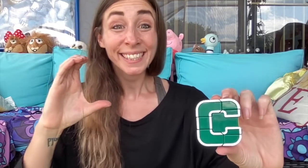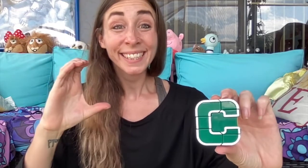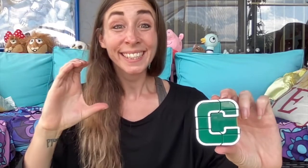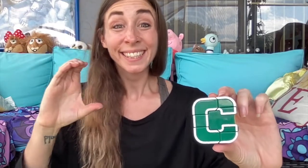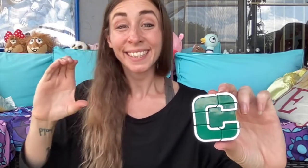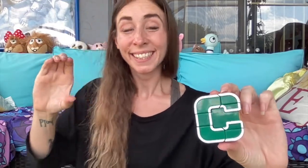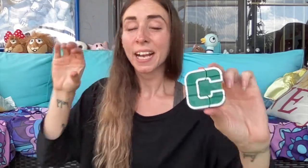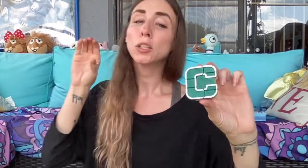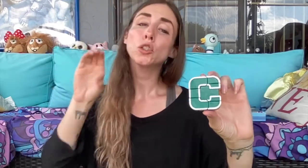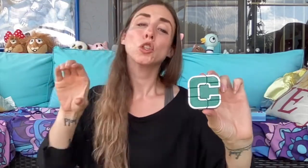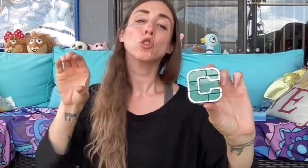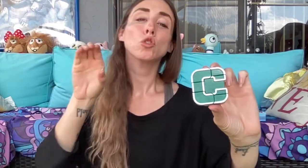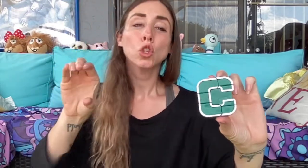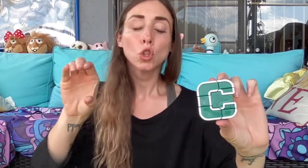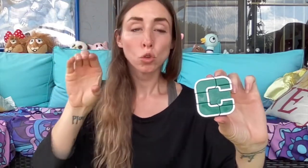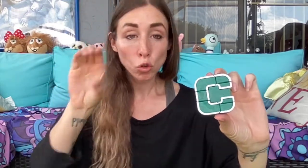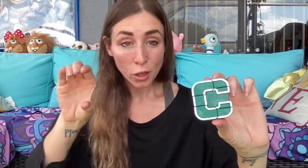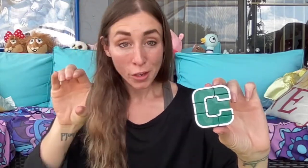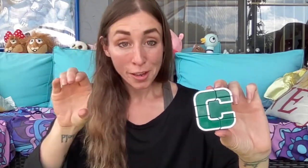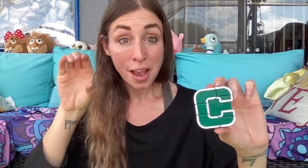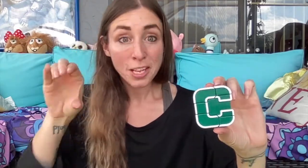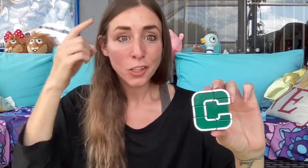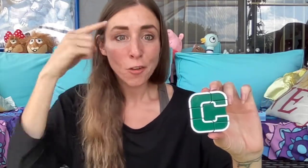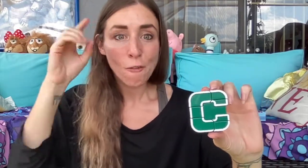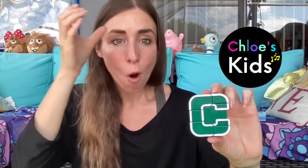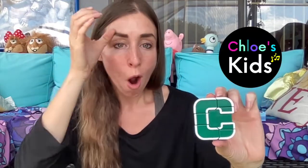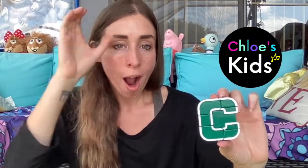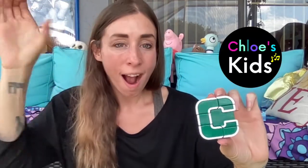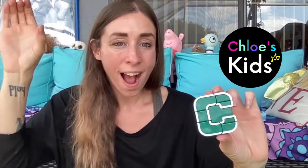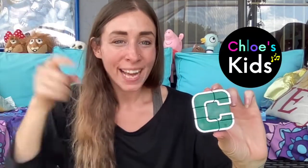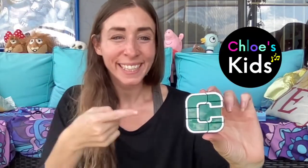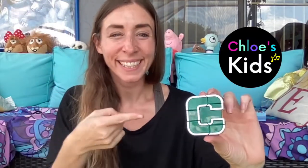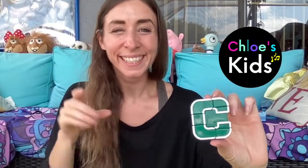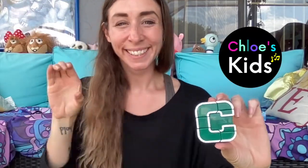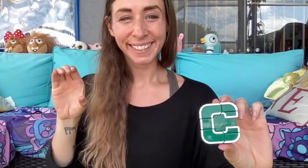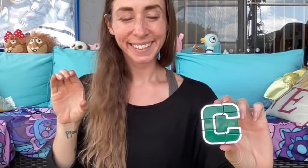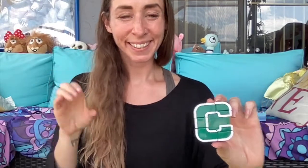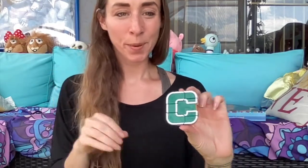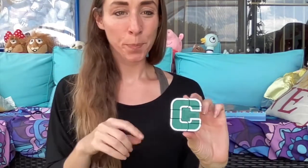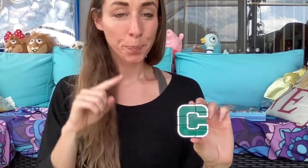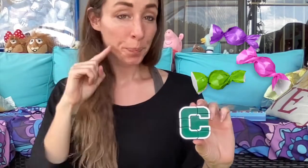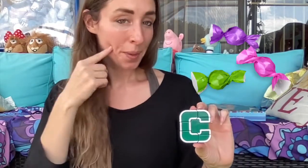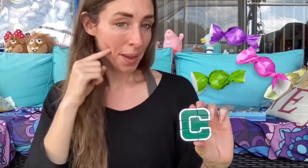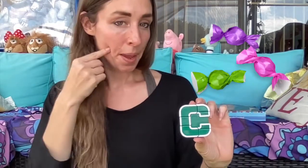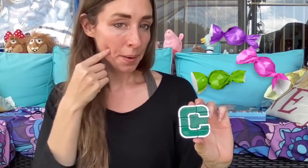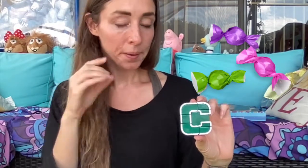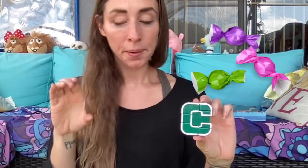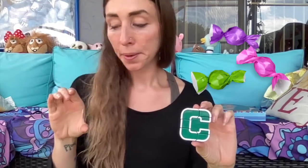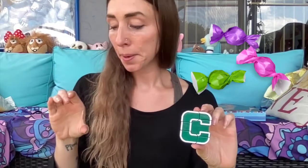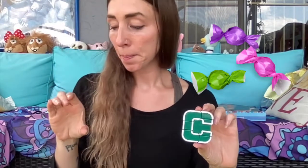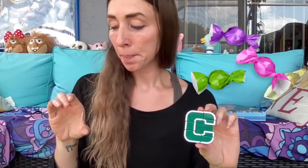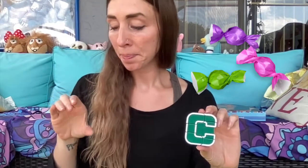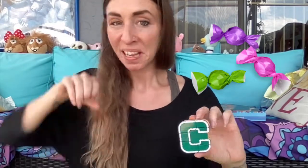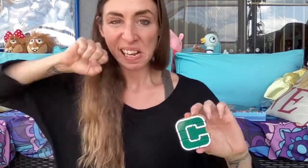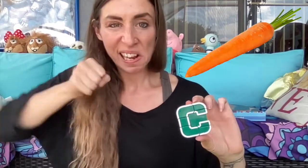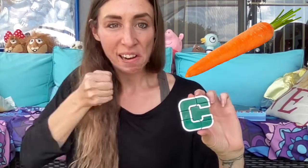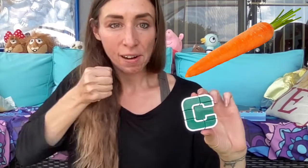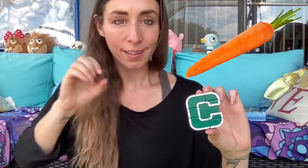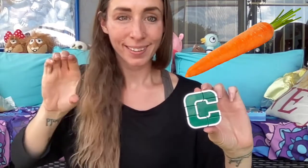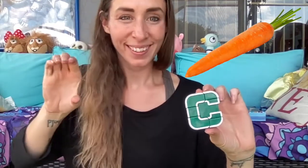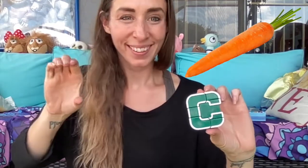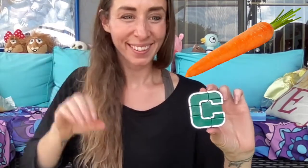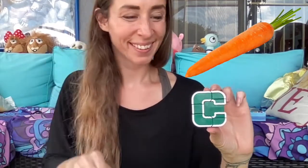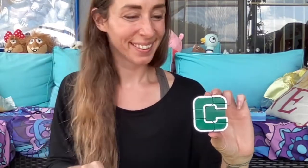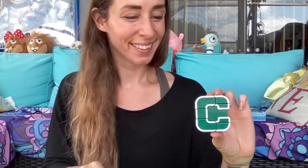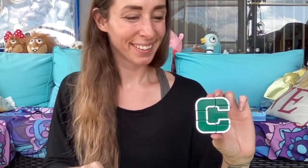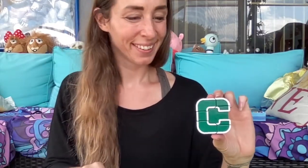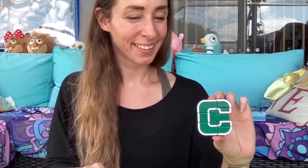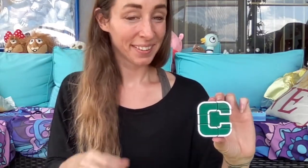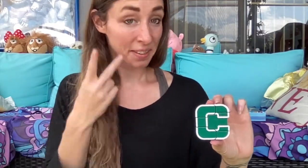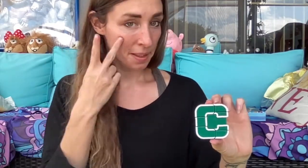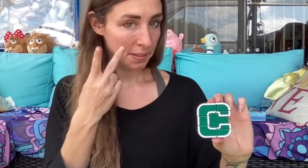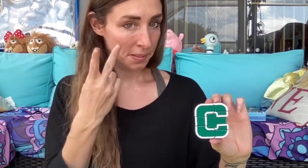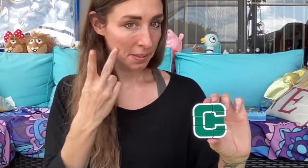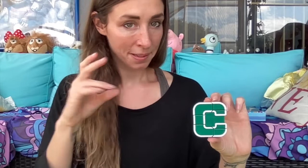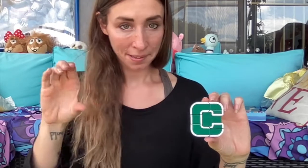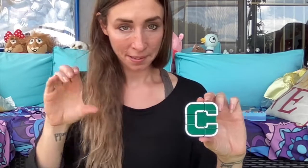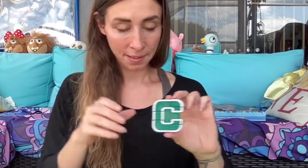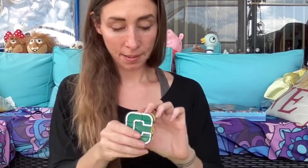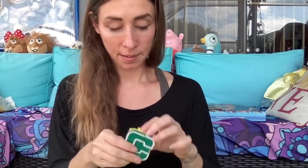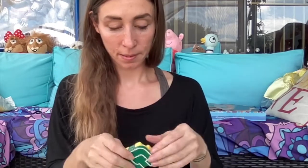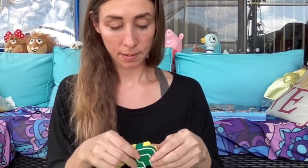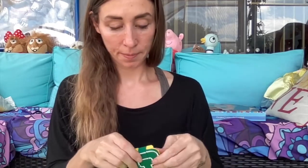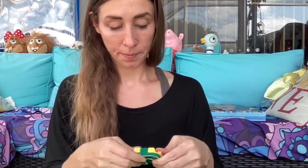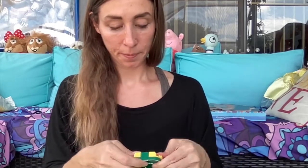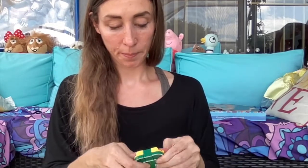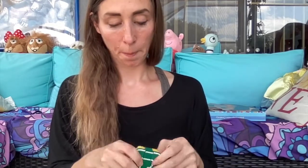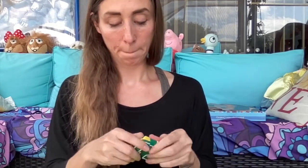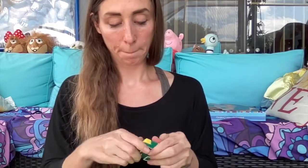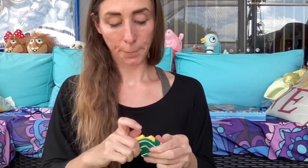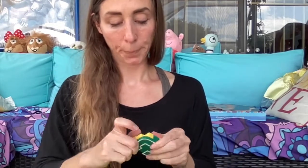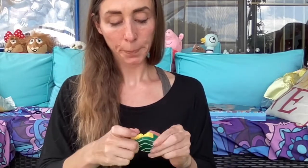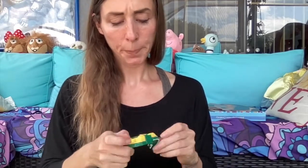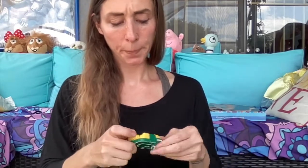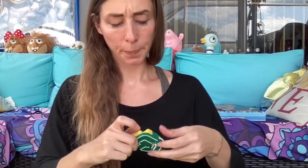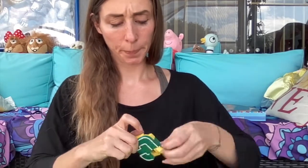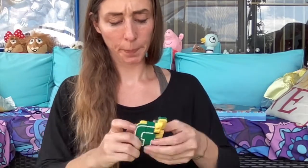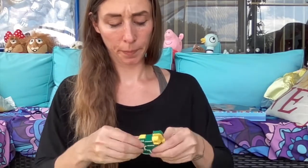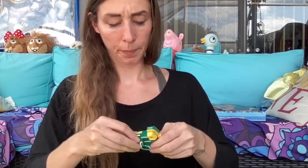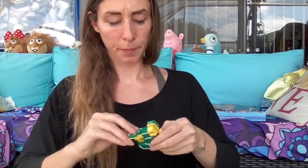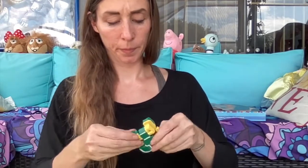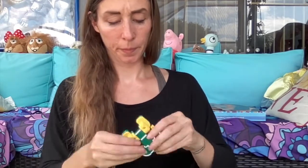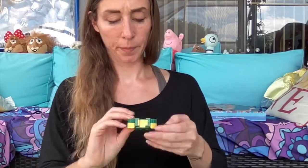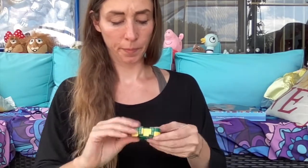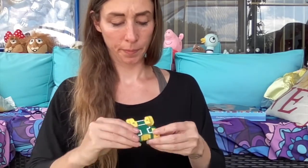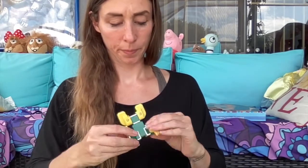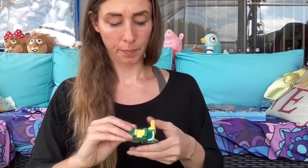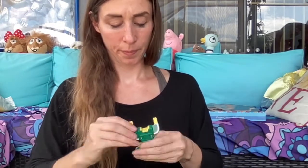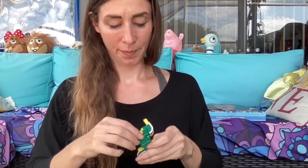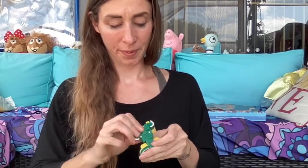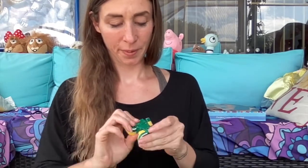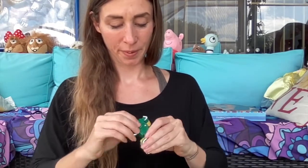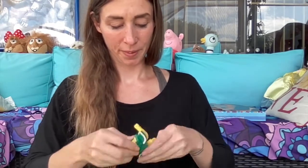c c c c c for Chloe! C for candy... carrot let's see C....